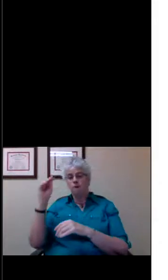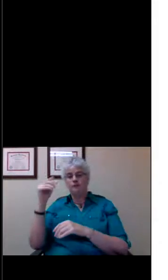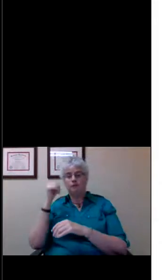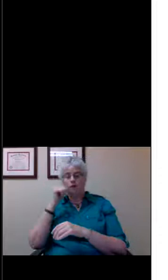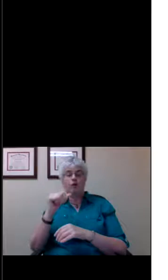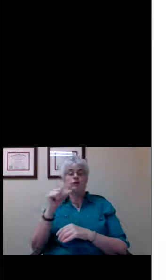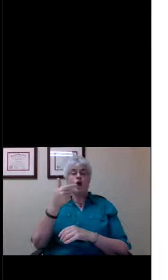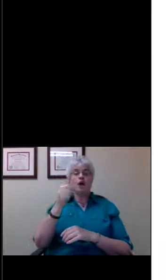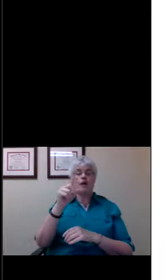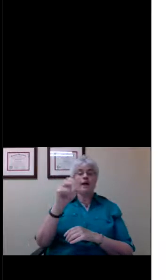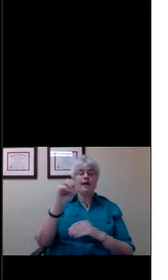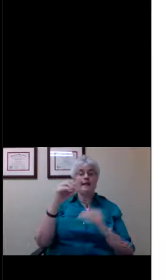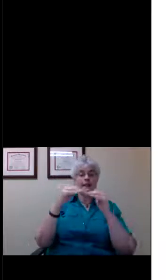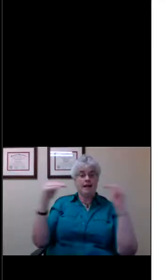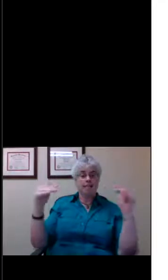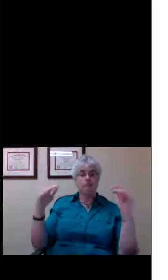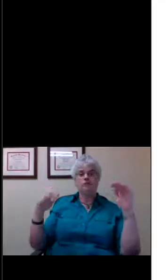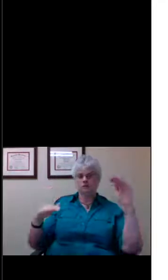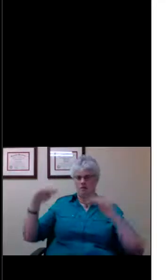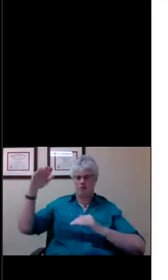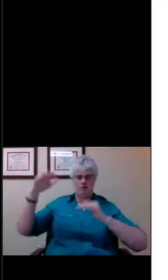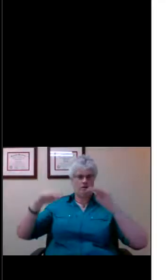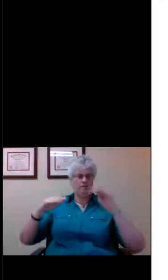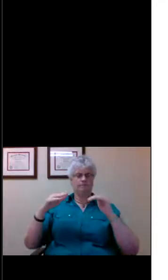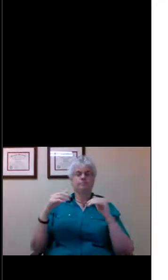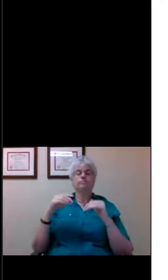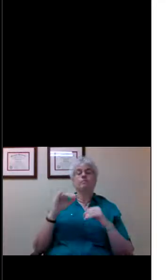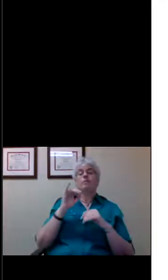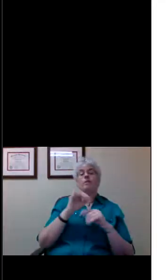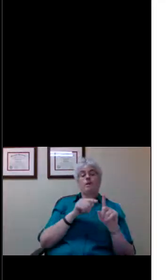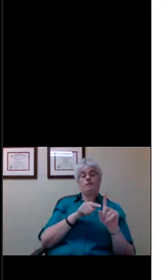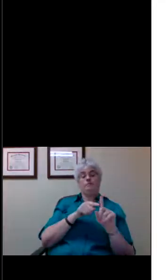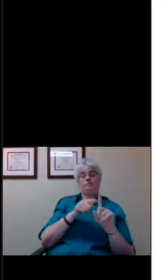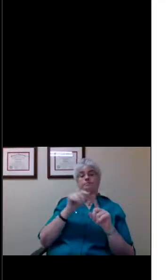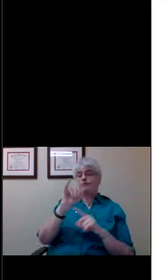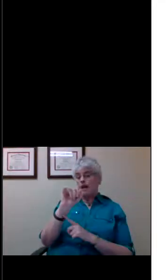can kind of split it out between gende,r between grade level, things